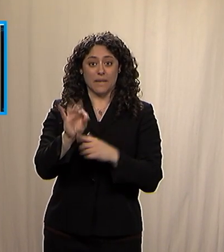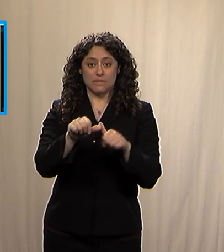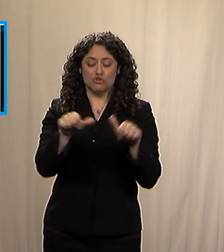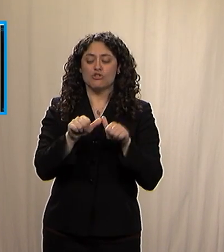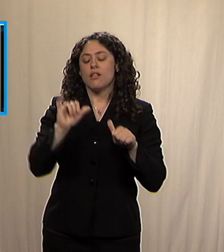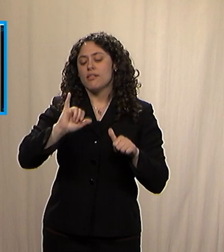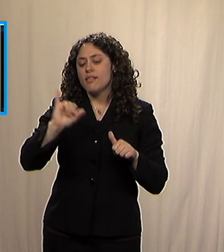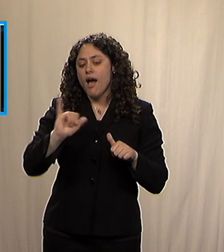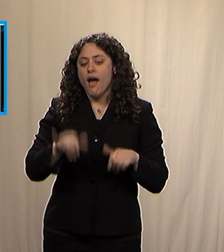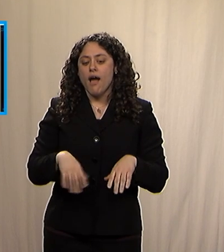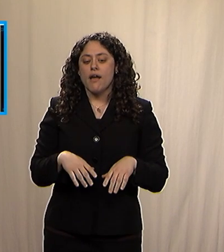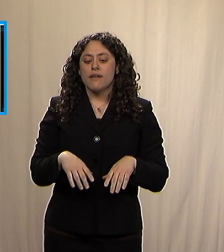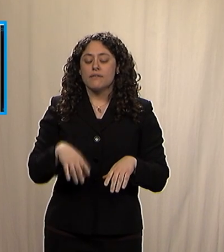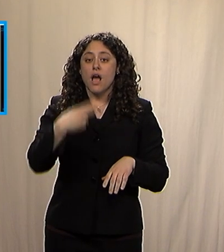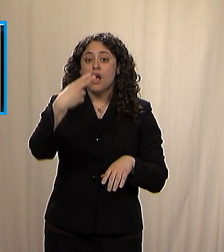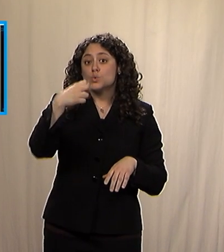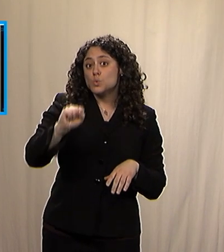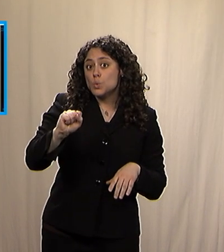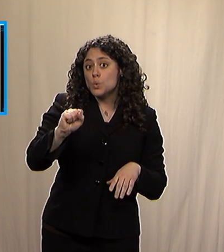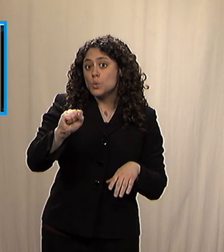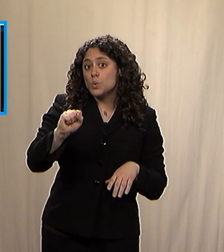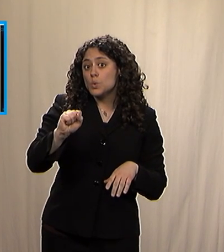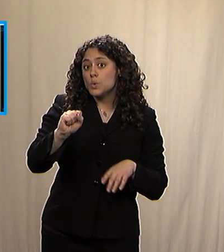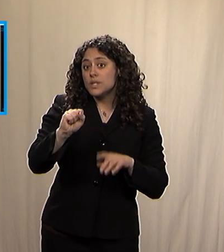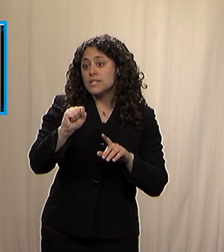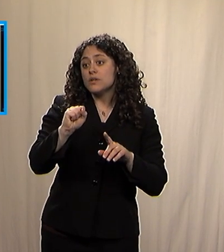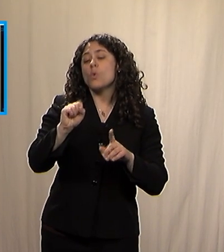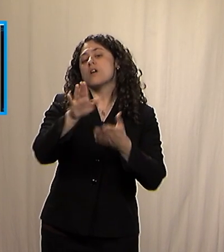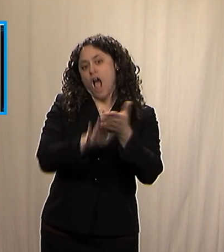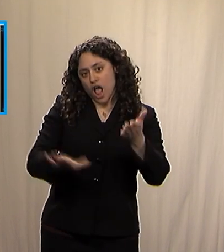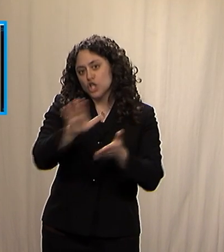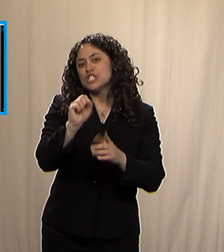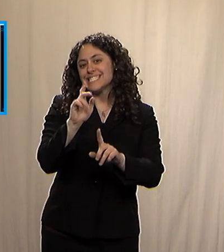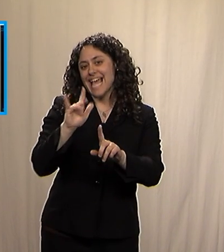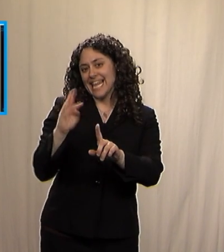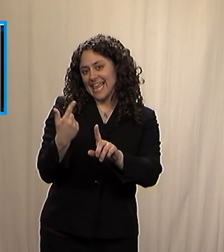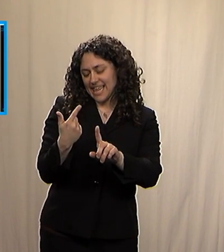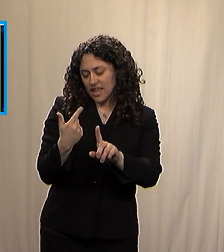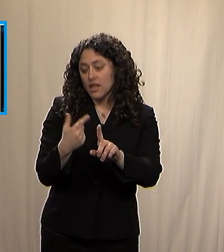where you're working with people who share